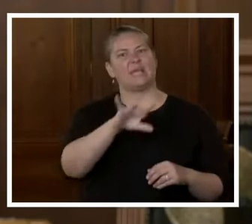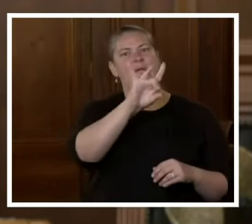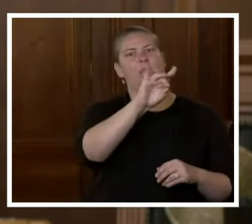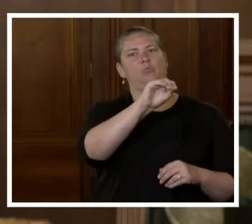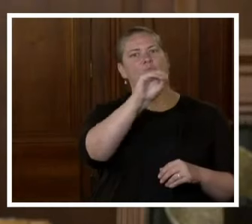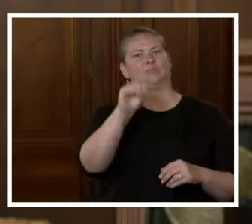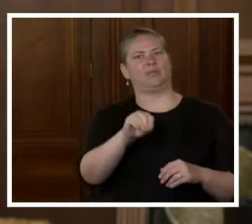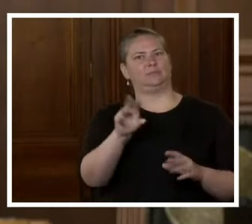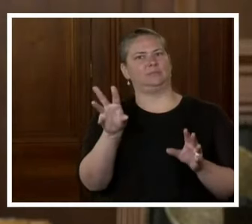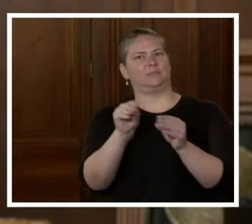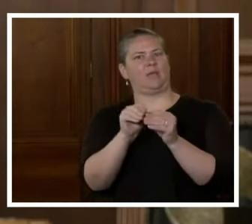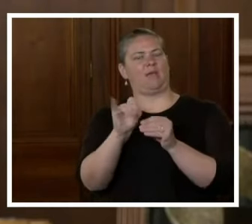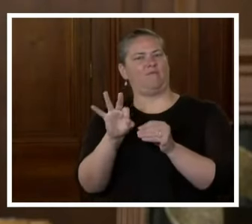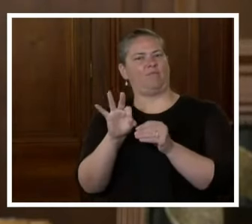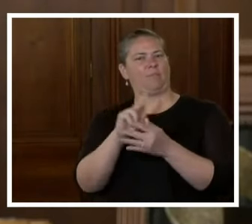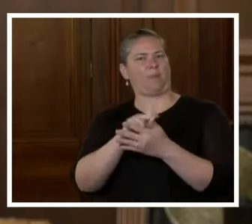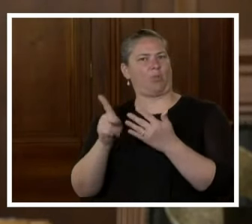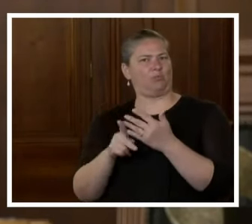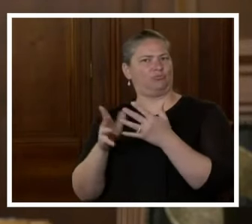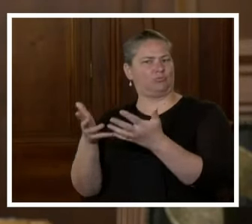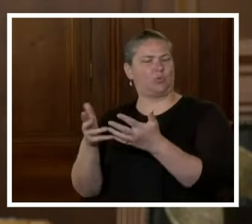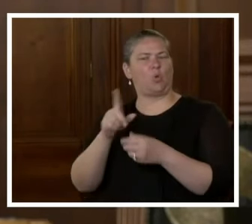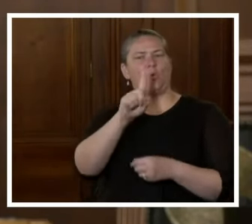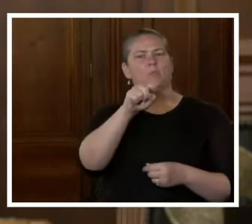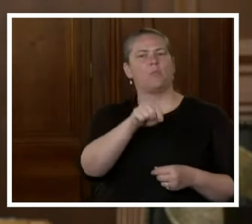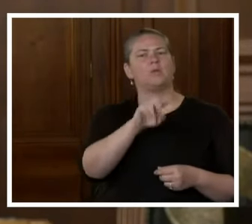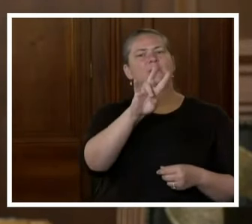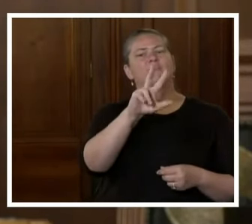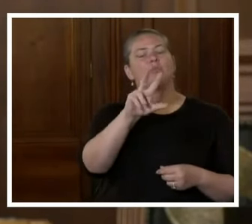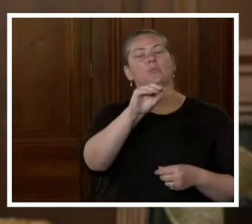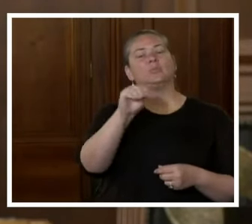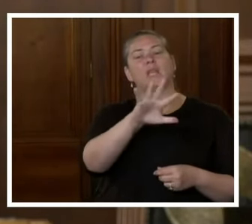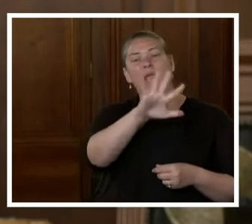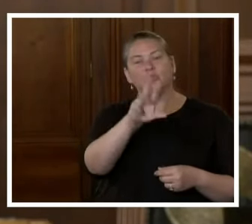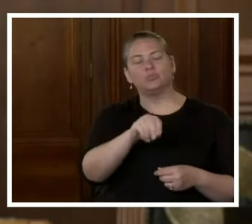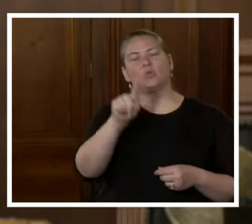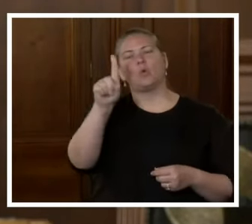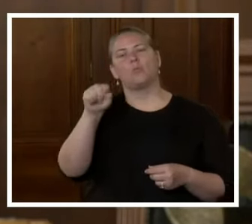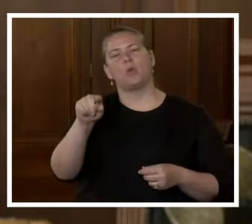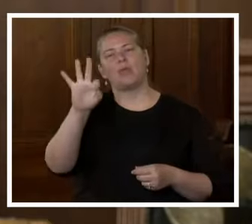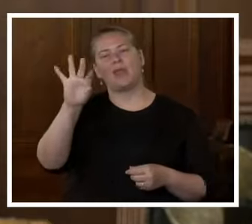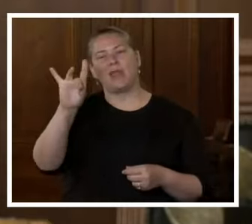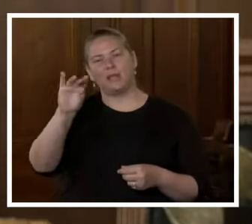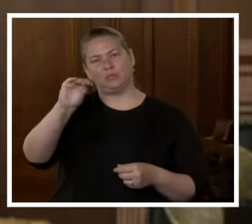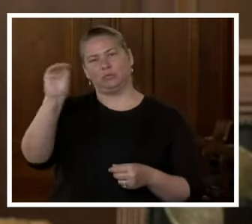WOULD SEE THAT GIVEN WHAT ELSE HAS BEEN OUT THERE. WITH THAT, I WANT DR. STACK TO